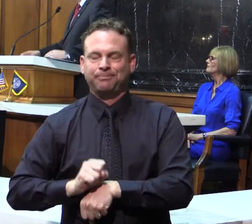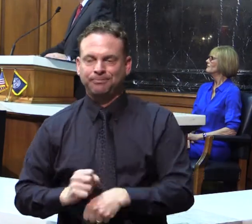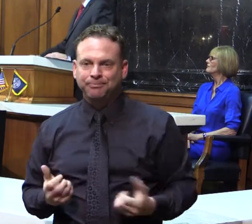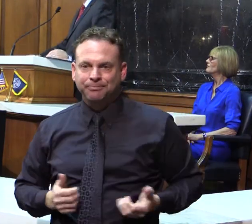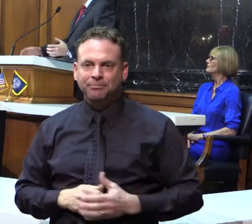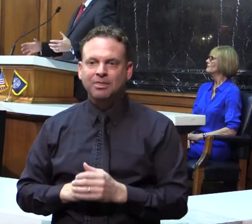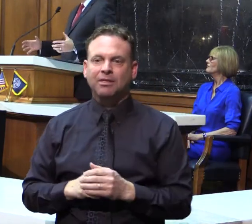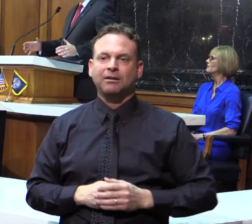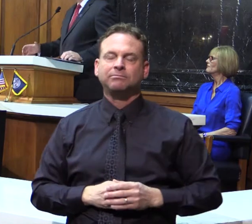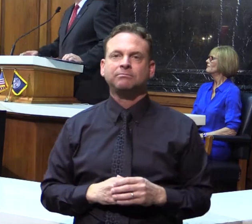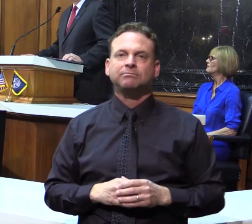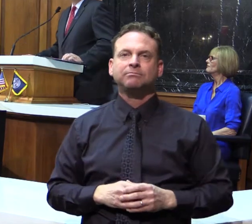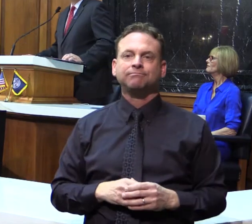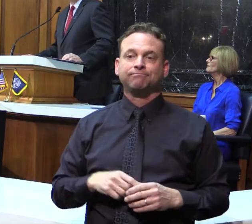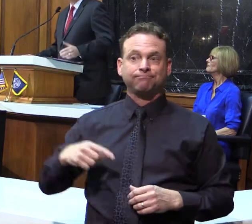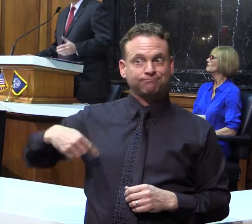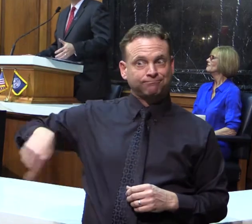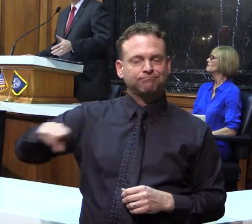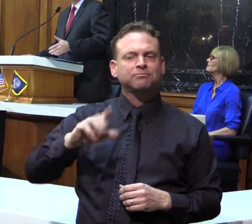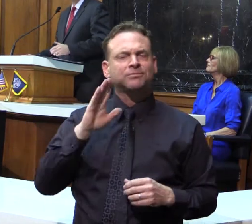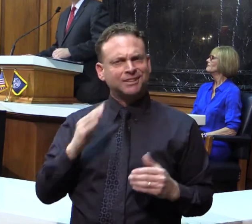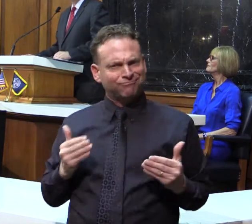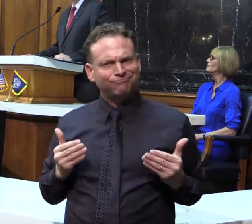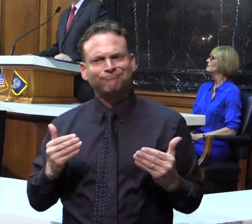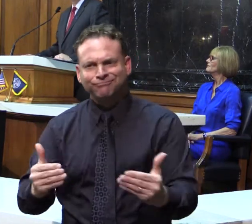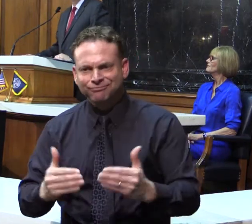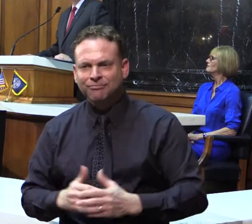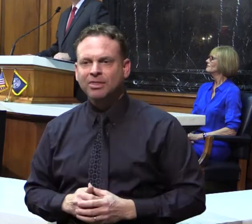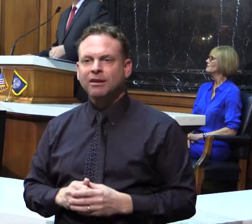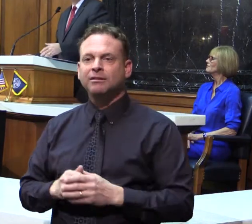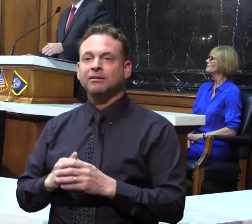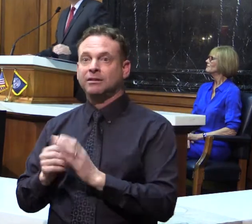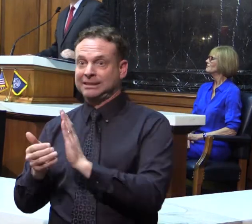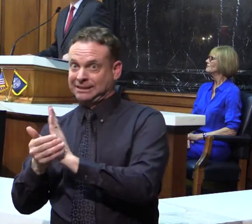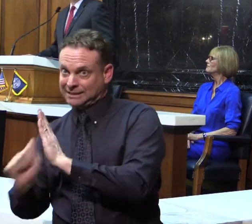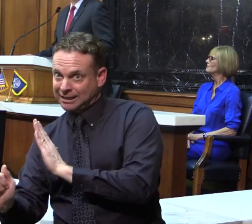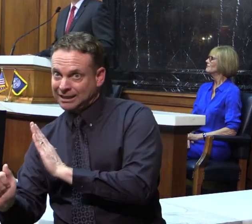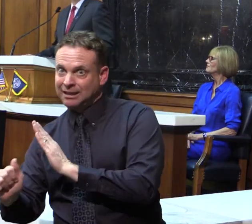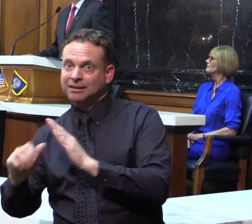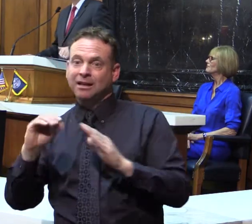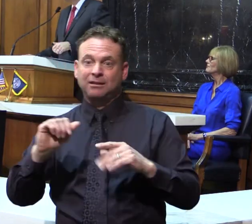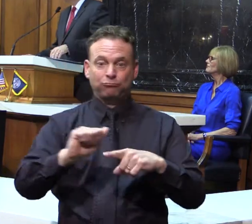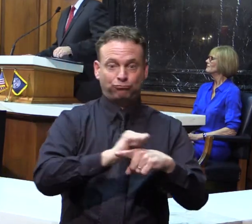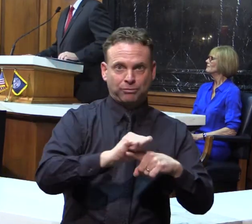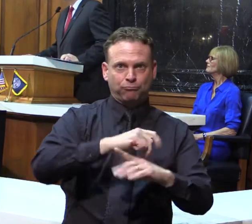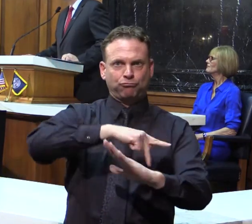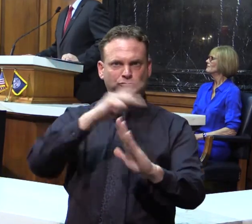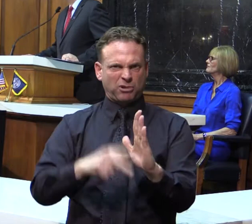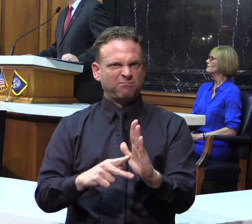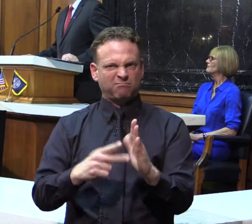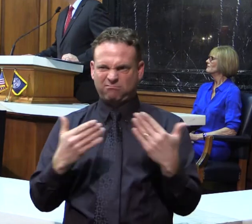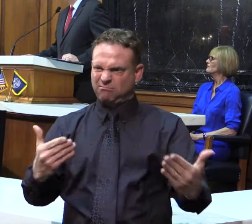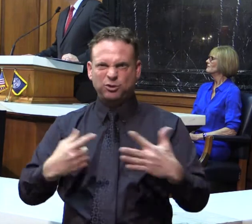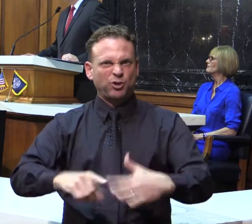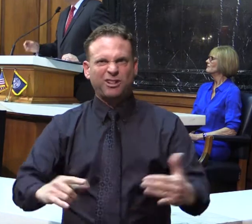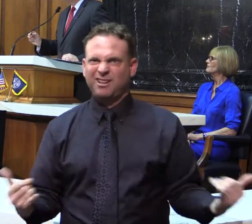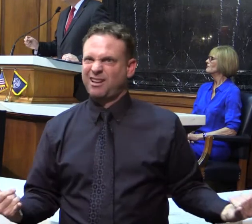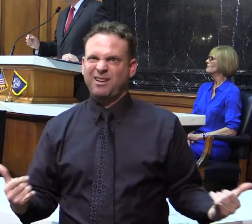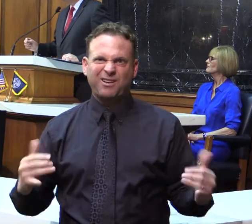increase the number of these opportunities from 12,500 to 25,000 by the end of 2019 … moving